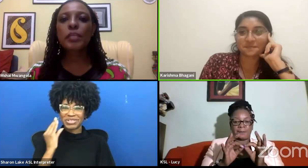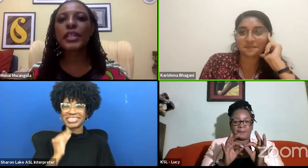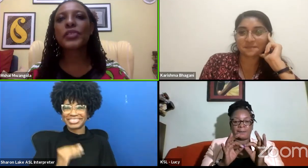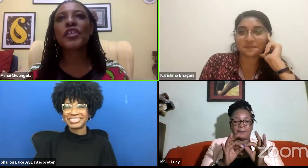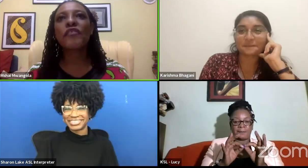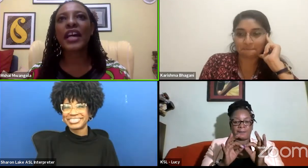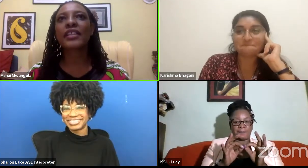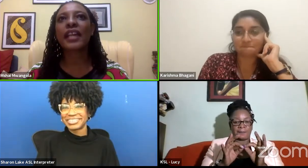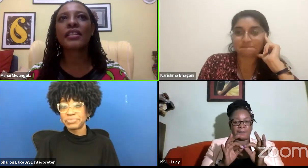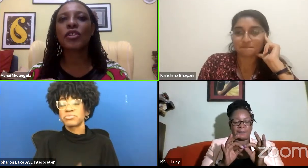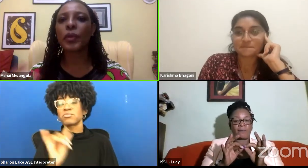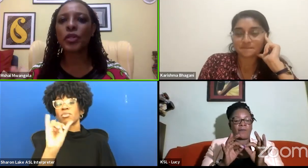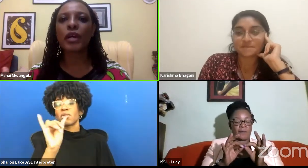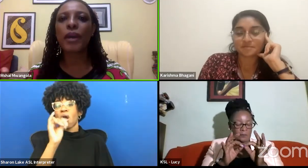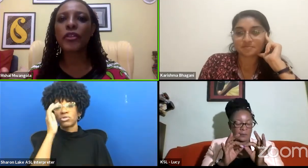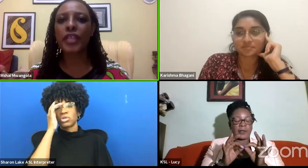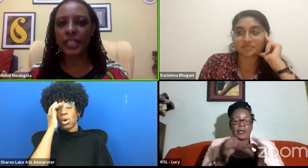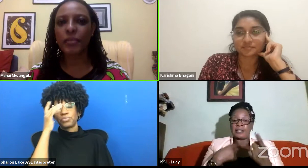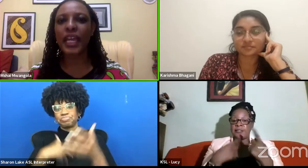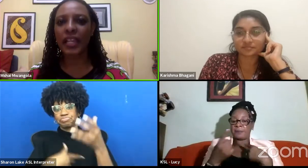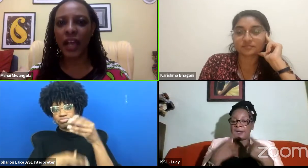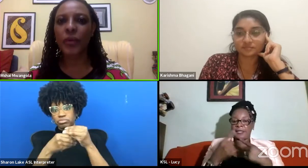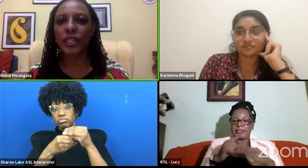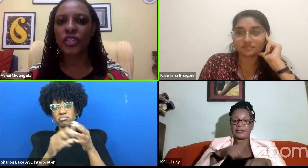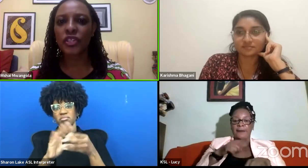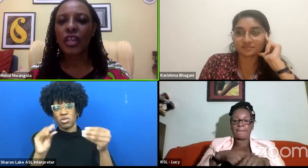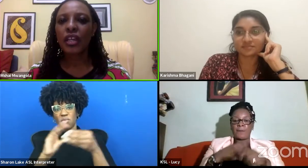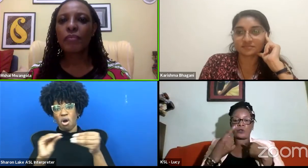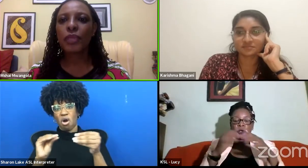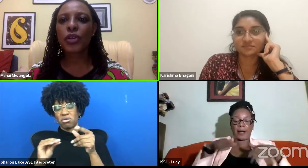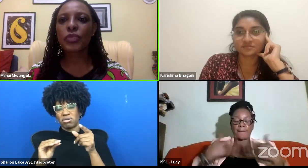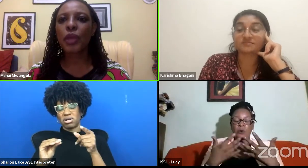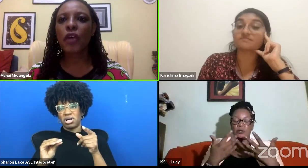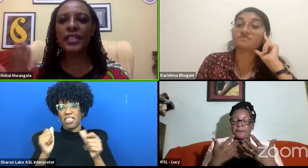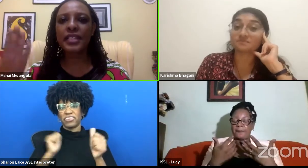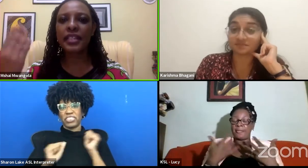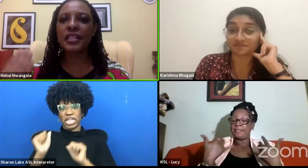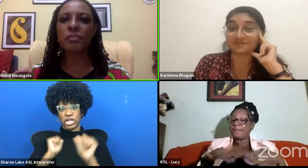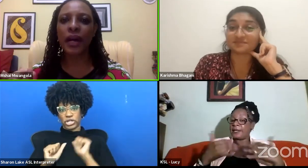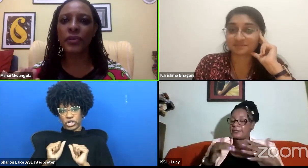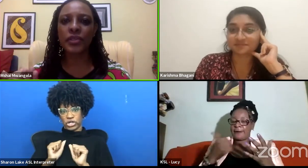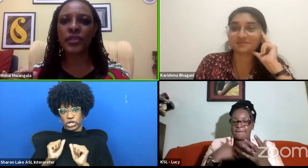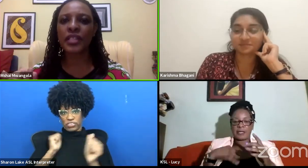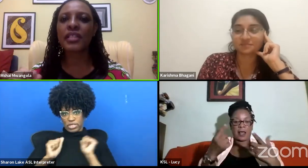It also speaks to the fact that when you talk about theater being a language, because we often see these boundaries